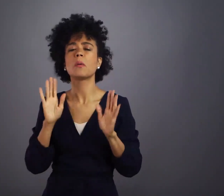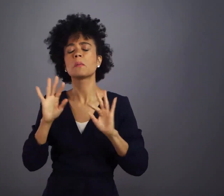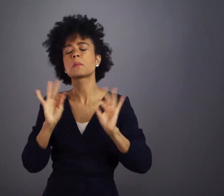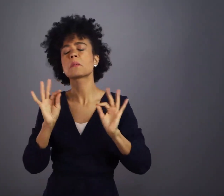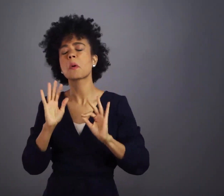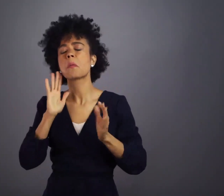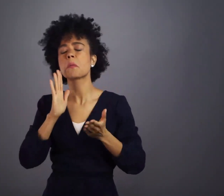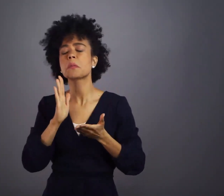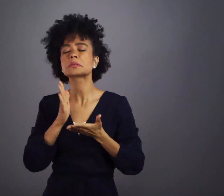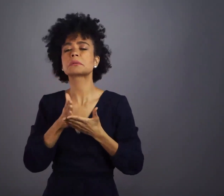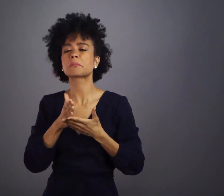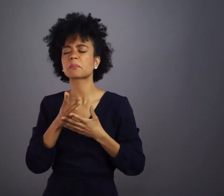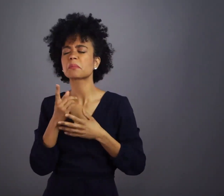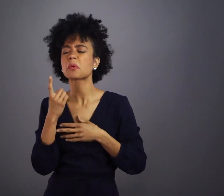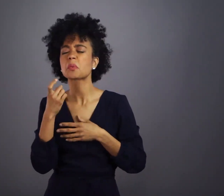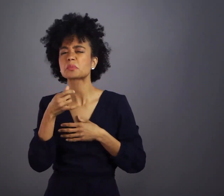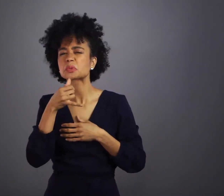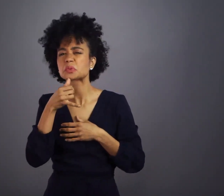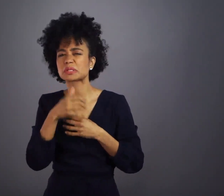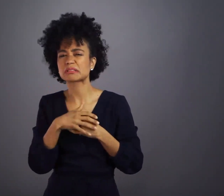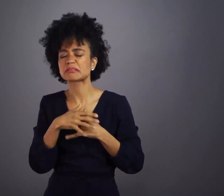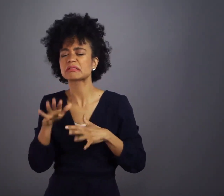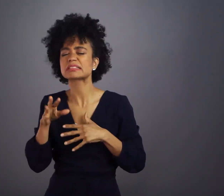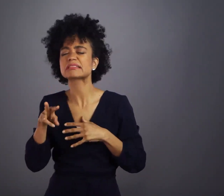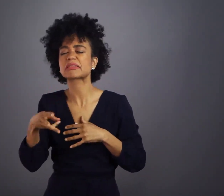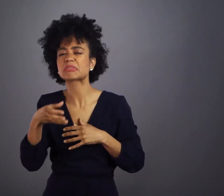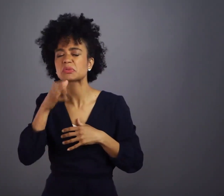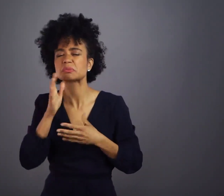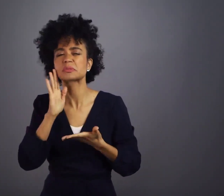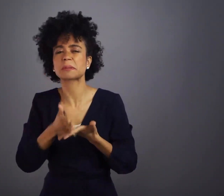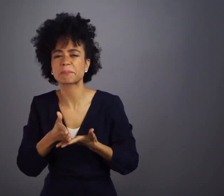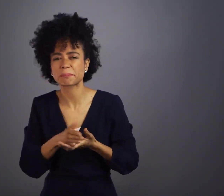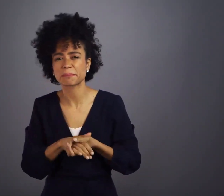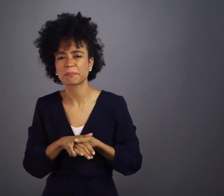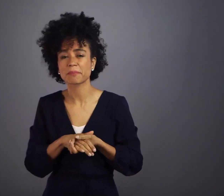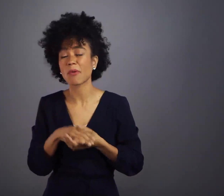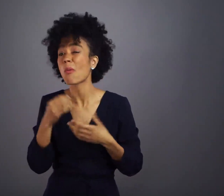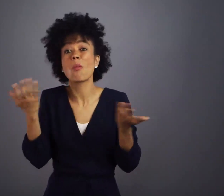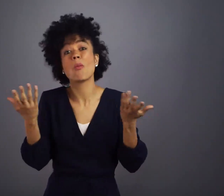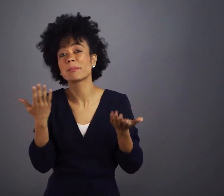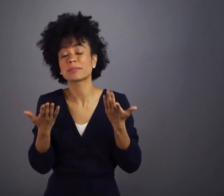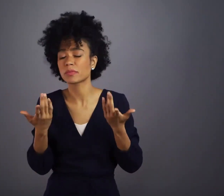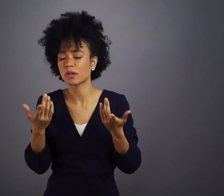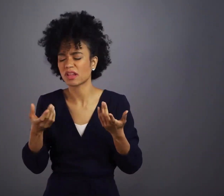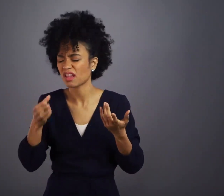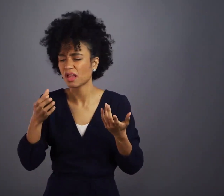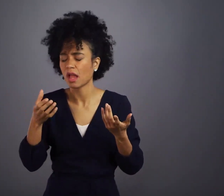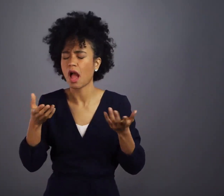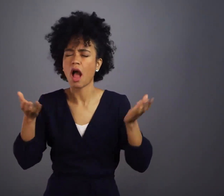"For God's sake, how did I ever get started again?" Only to have that thought supplanted by